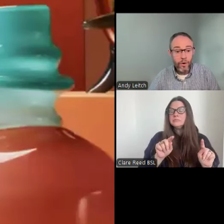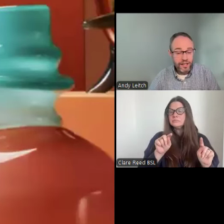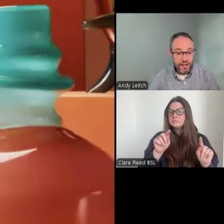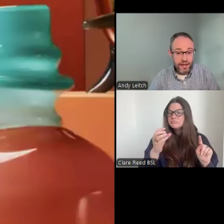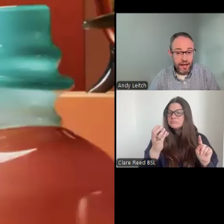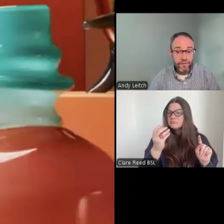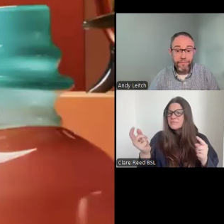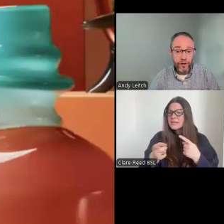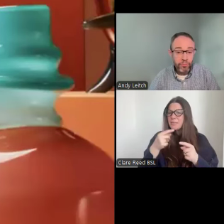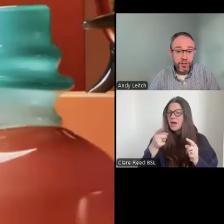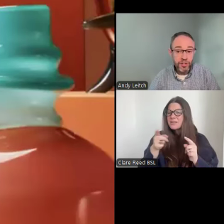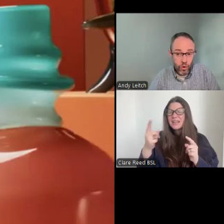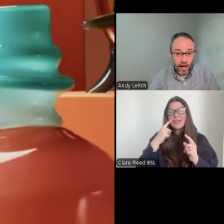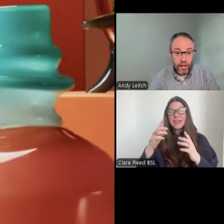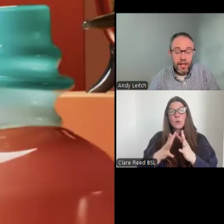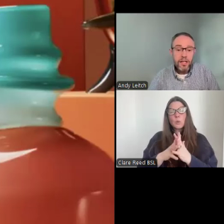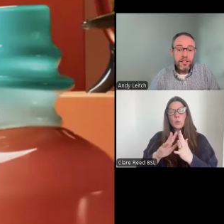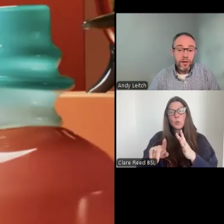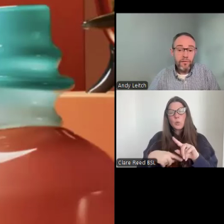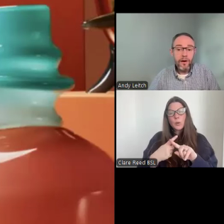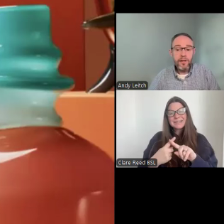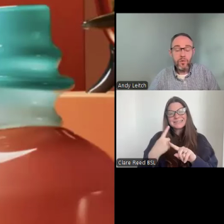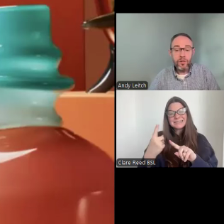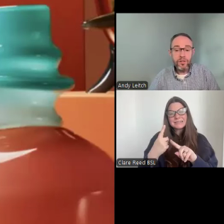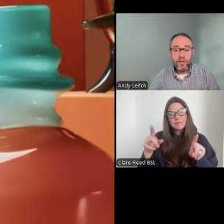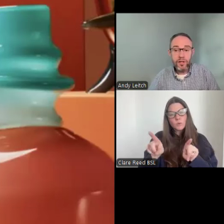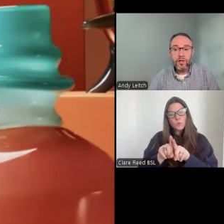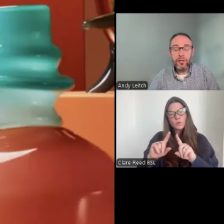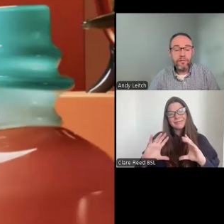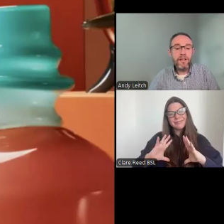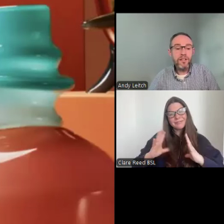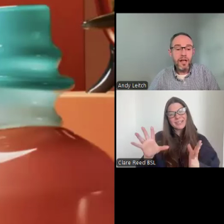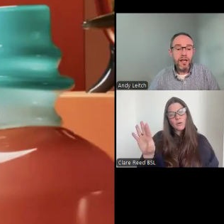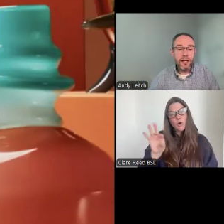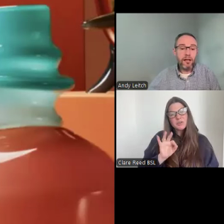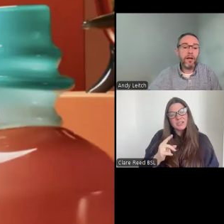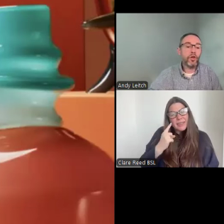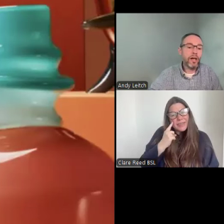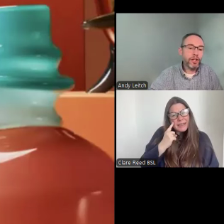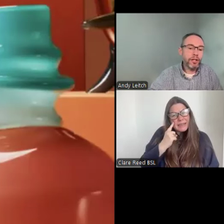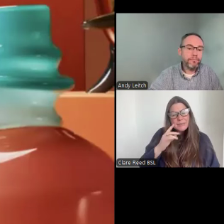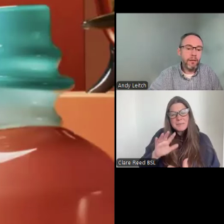Wix, I think, has a free option as well. There are various ones that you can investigate at your leisure.